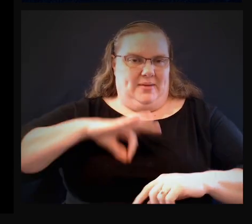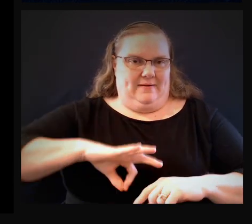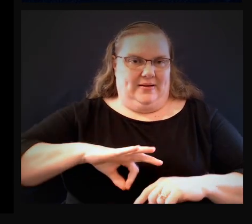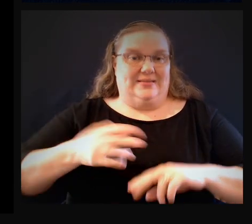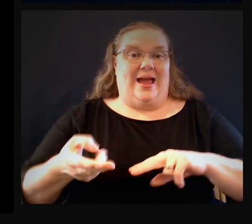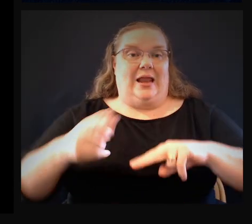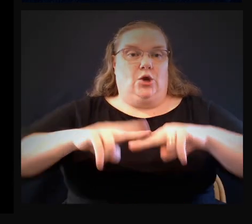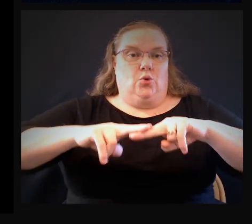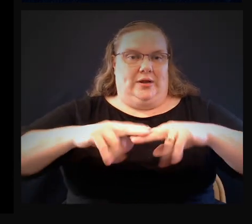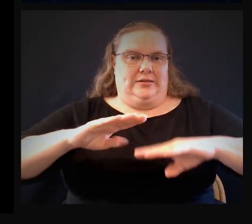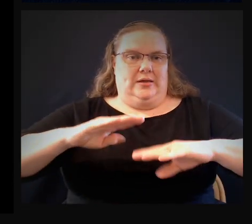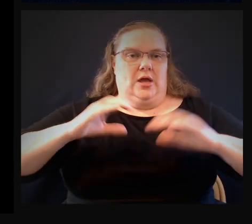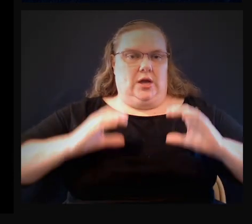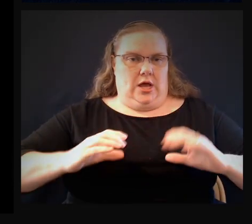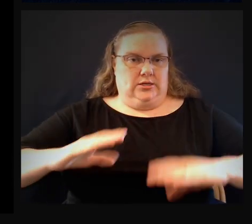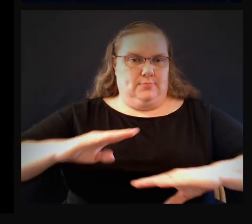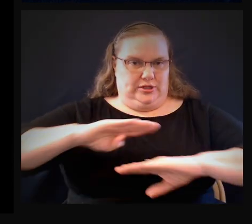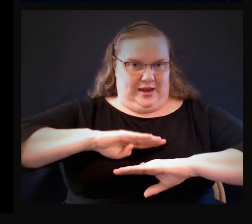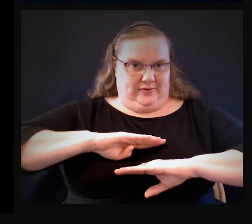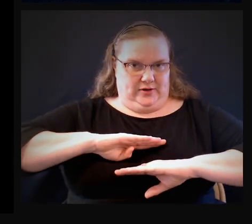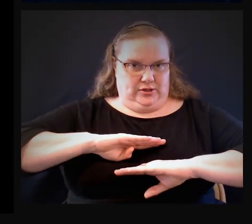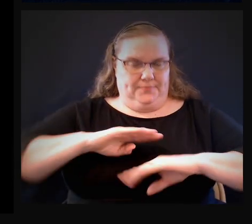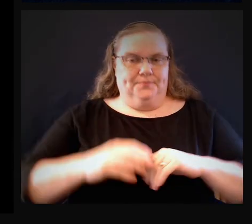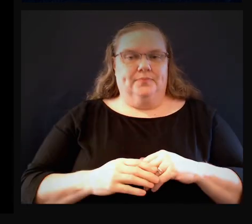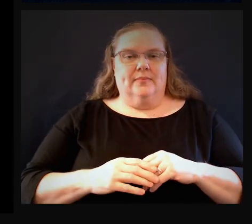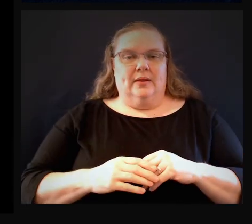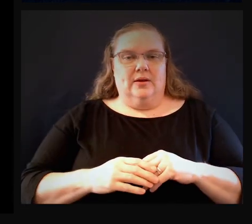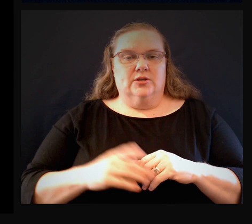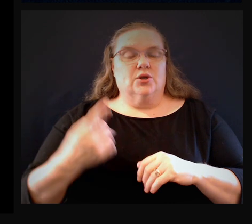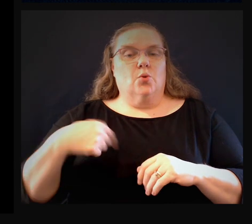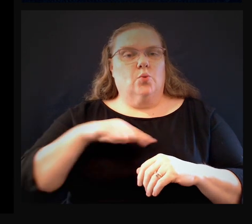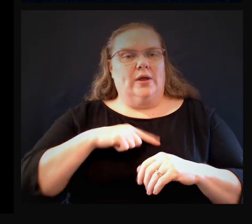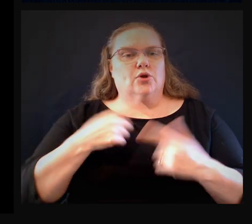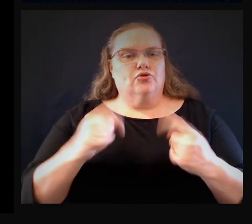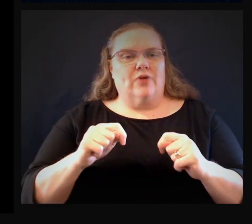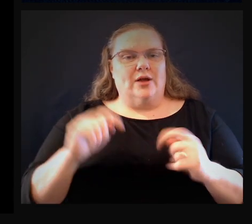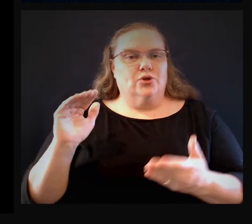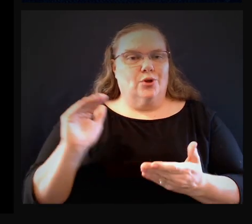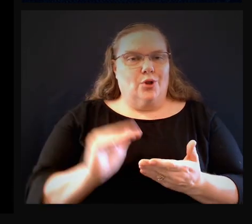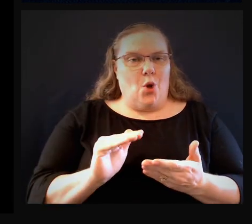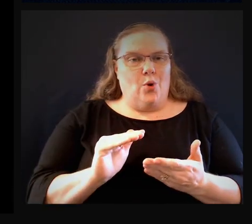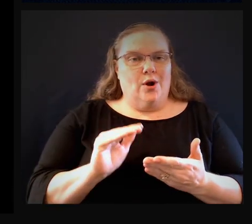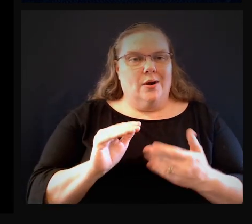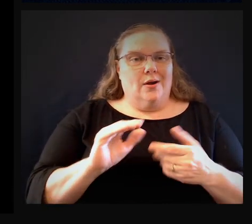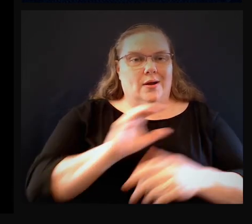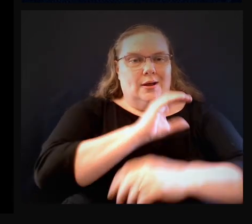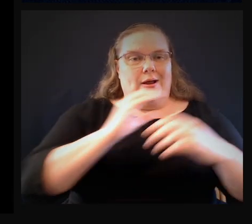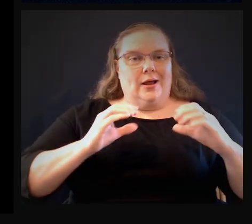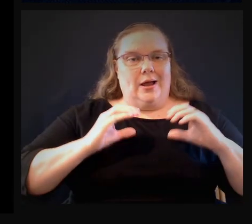This is because it helps to lower energy wastage, lower customers' energy bills, and lower their carbon footprint at the same time.